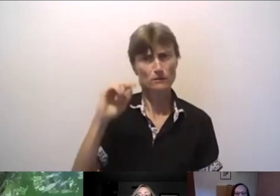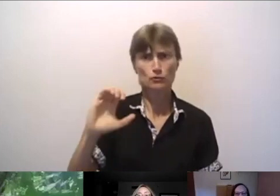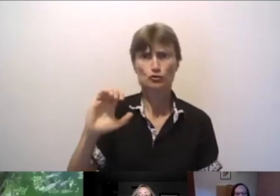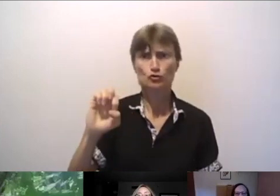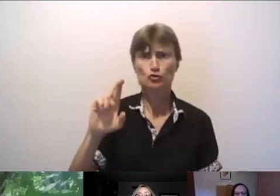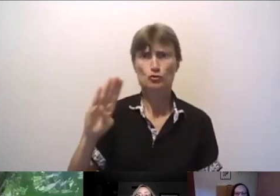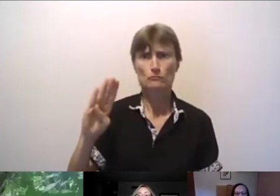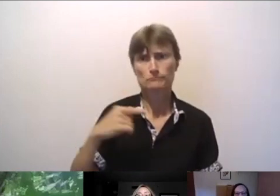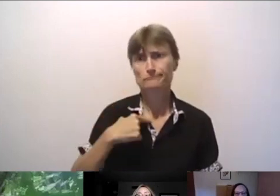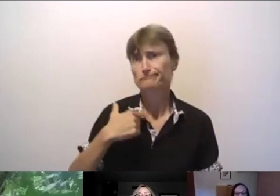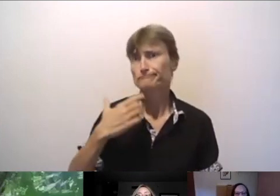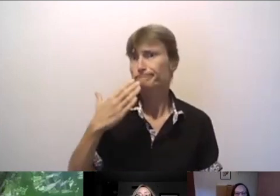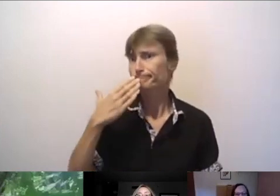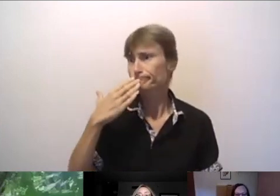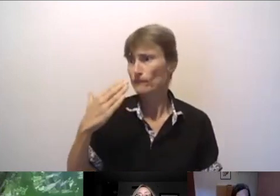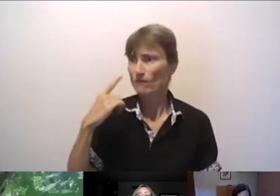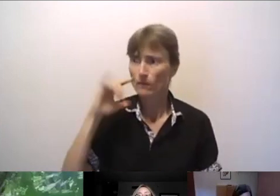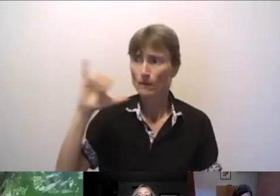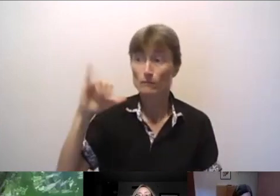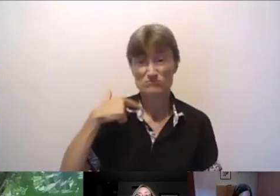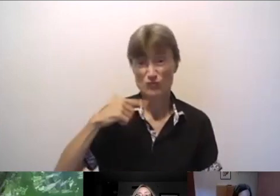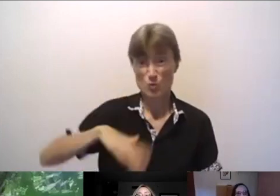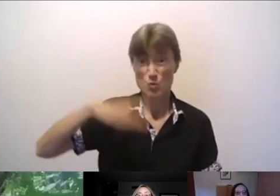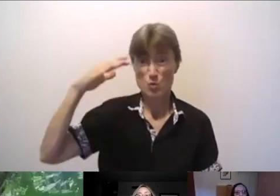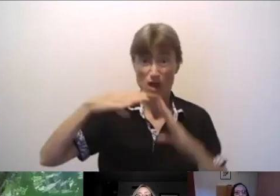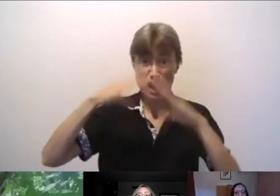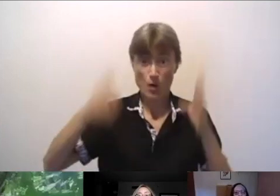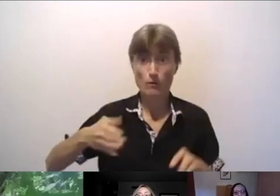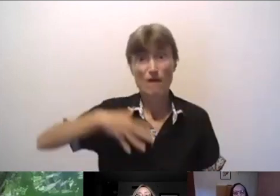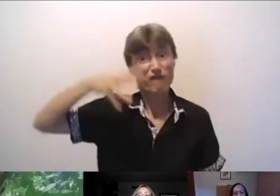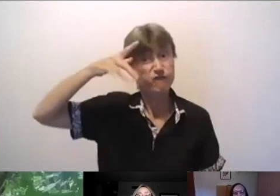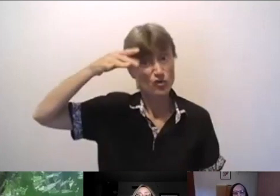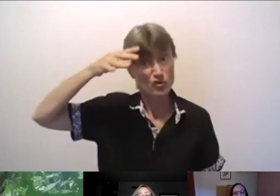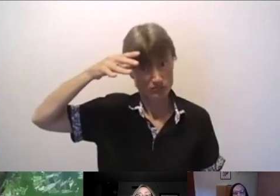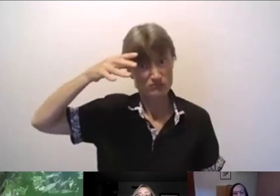so uh i grew up in a house that uh where my father was on disability